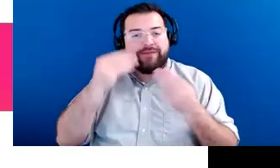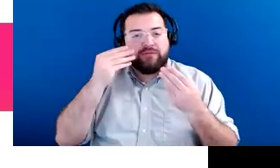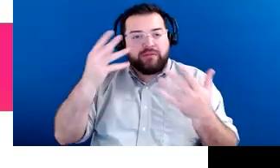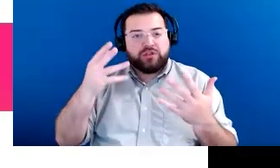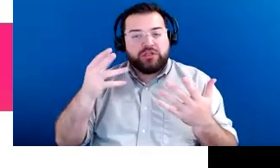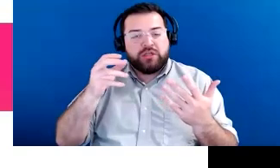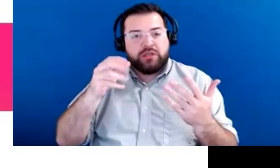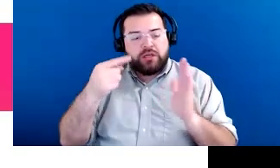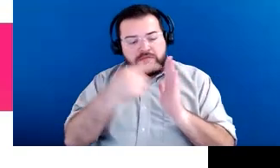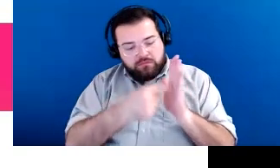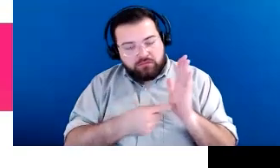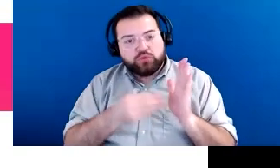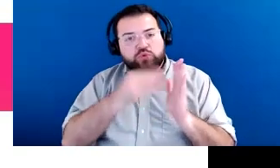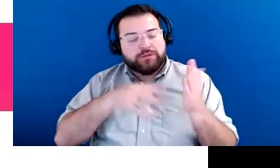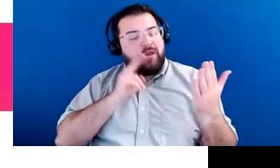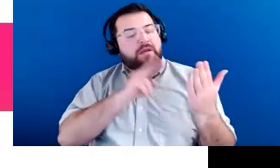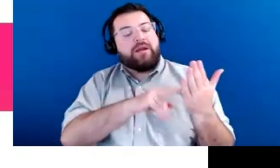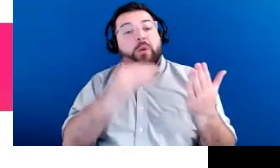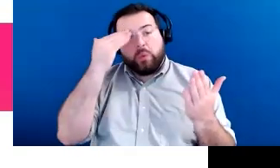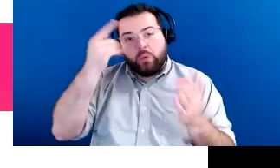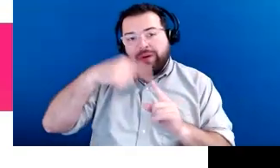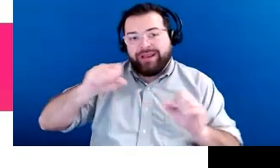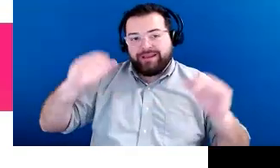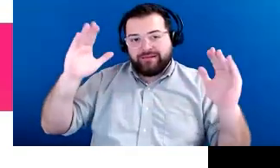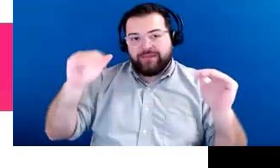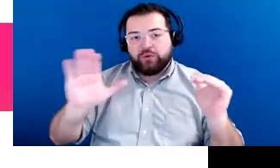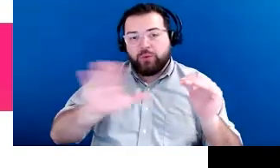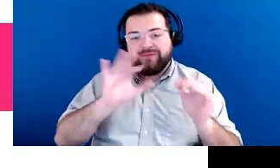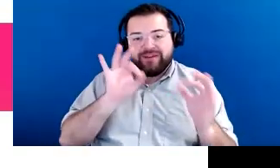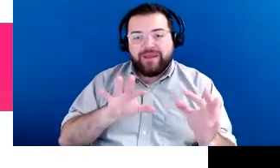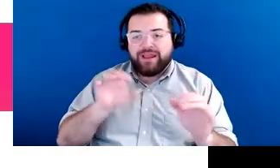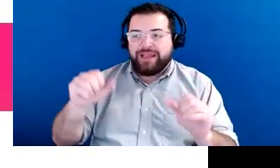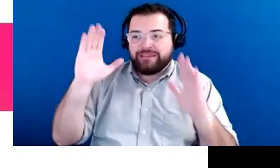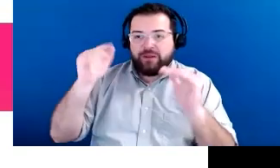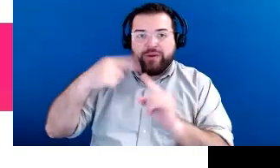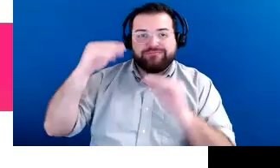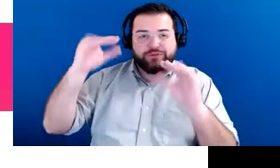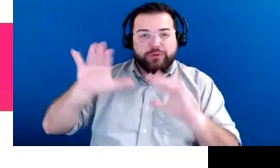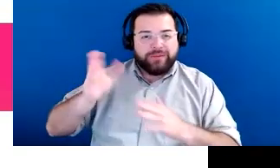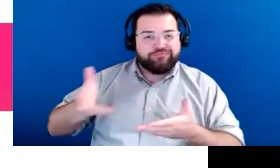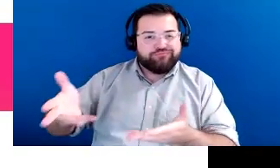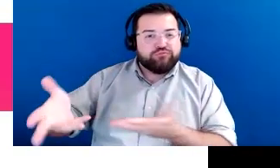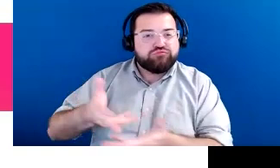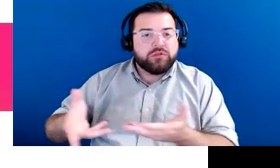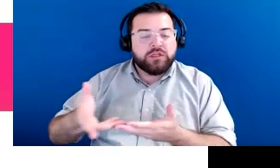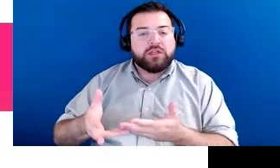so they know when to expect your feedback and your presence. And so set the tone and,